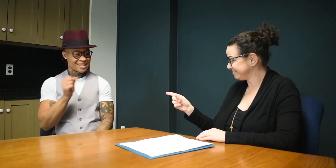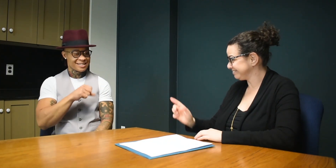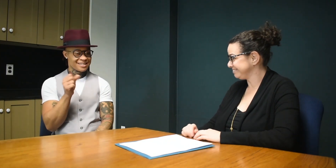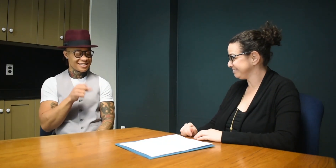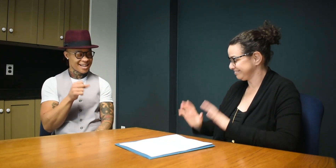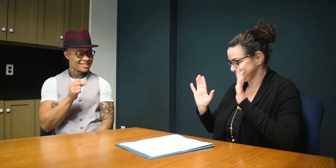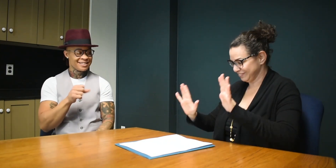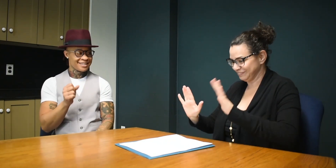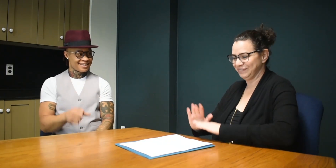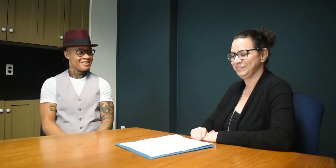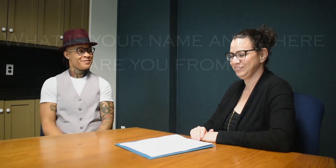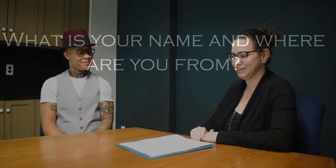Yes!